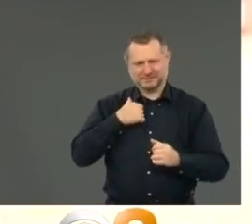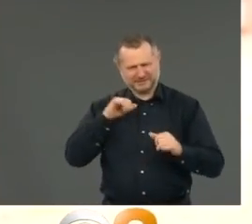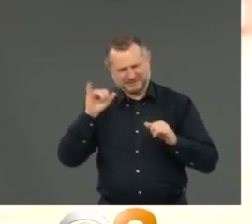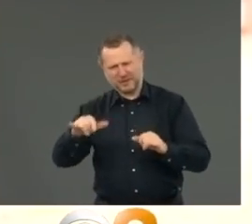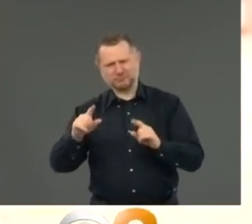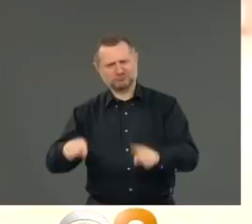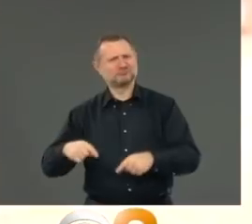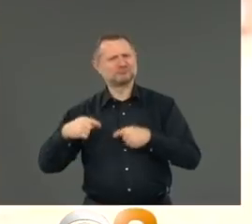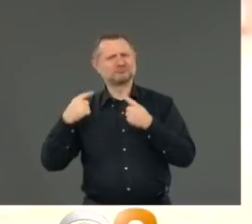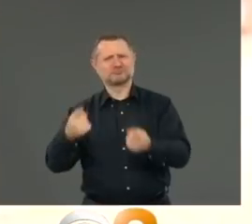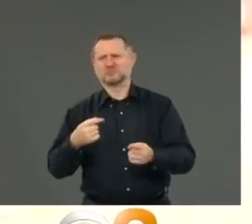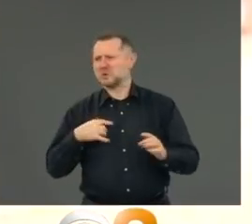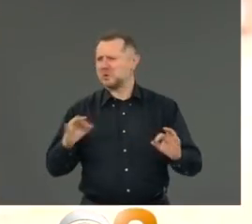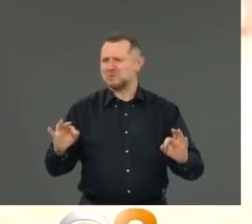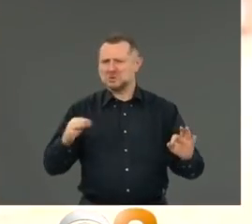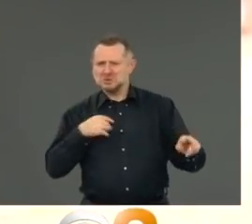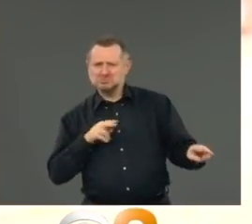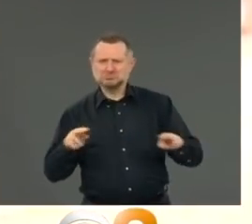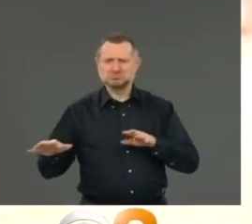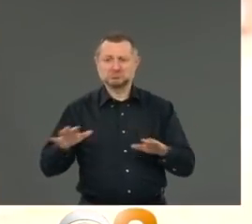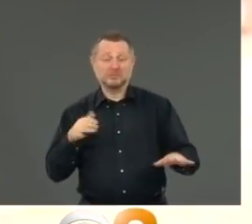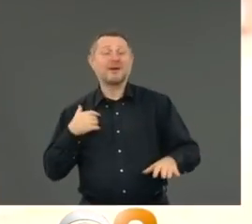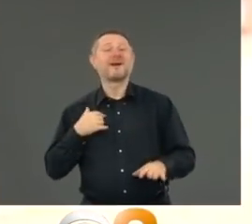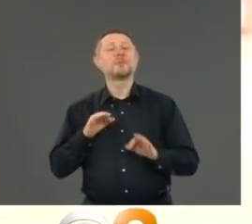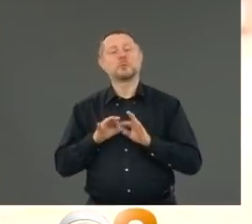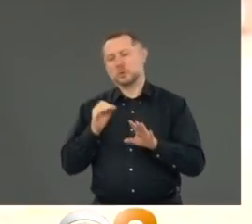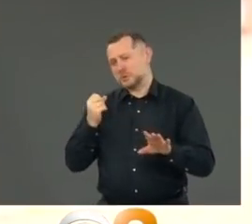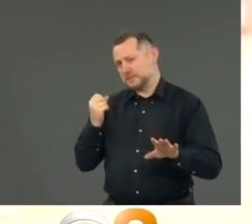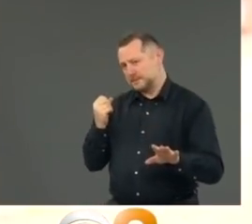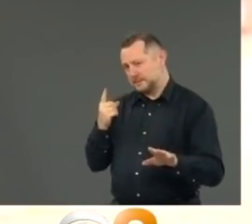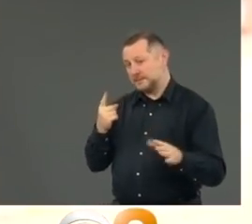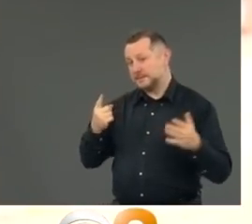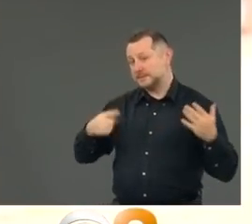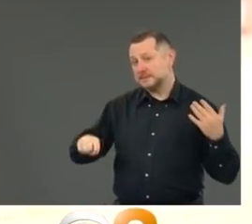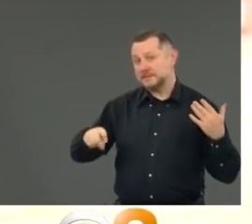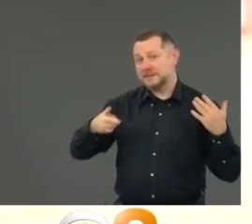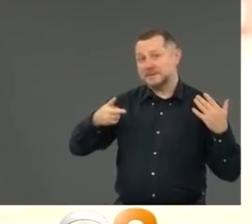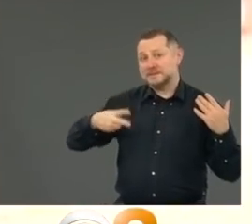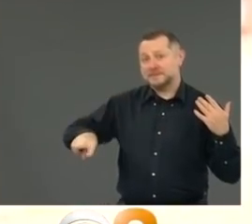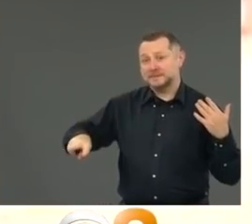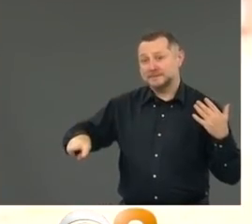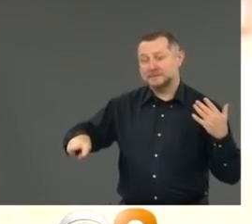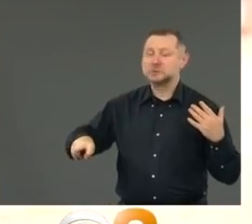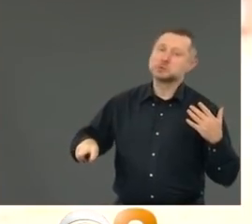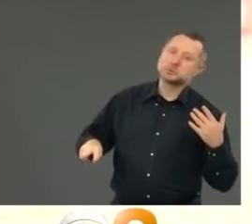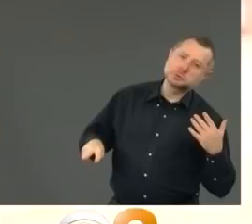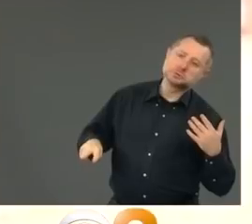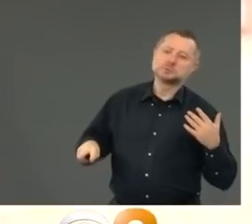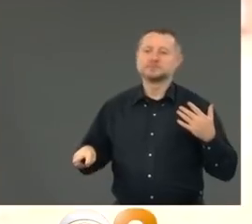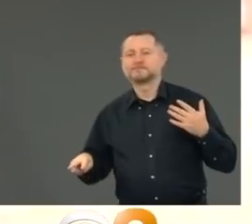YOU ARE DOING THE HAND SANITIZER , YOU CAN INCREASE YOUR ACTIVITY AND NOT INFECT ANYONE. THAT IS WHAT WE HAVE BEEN DOING